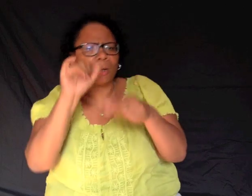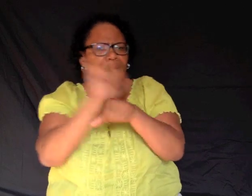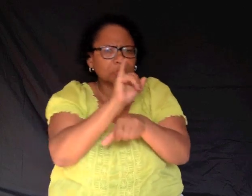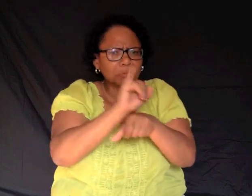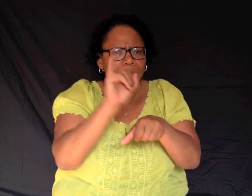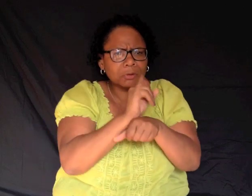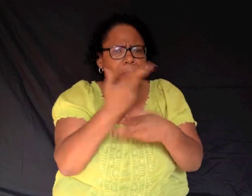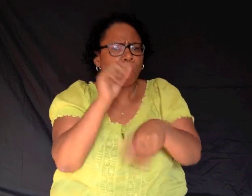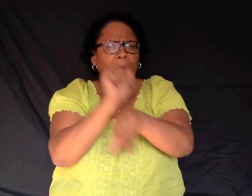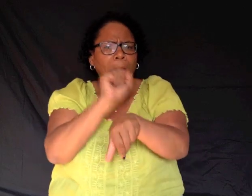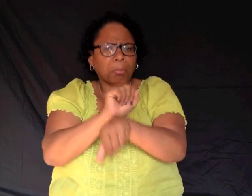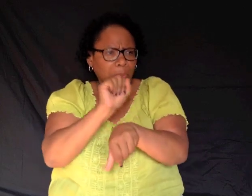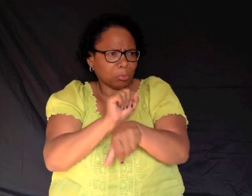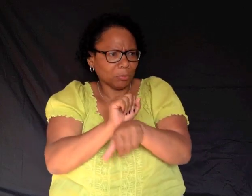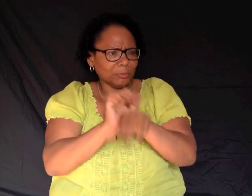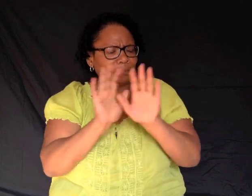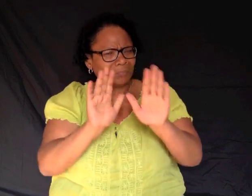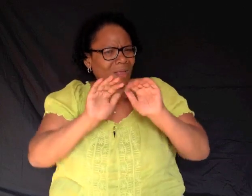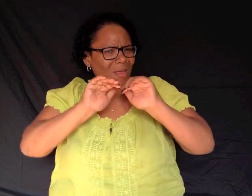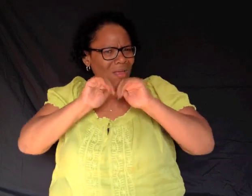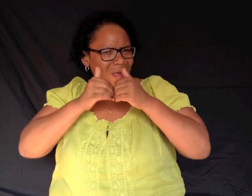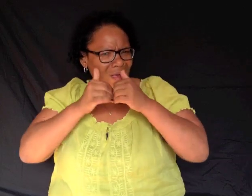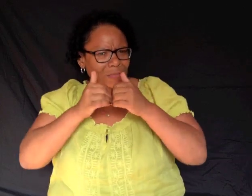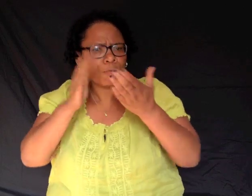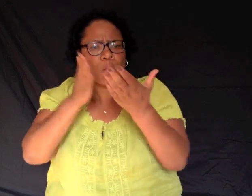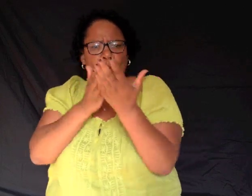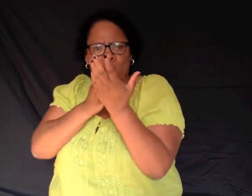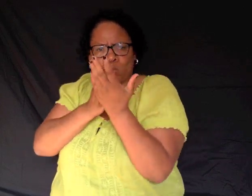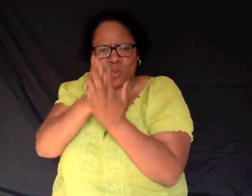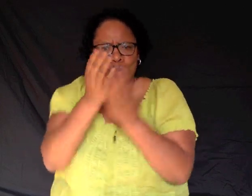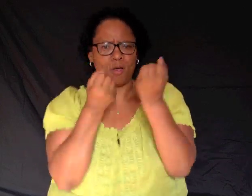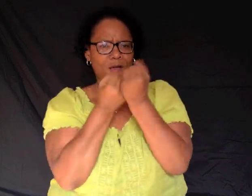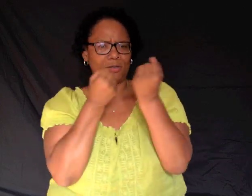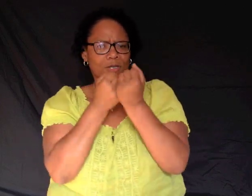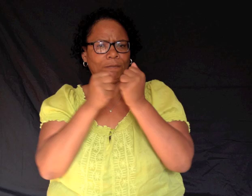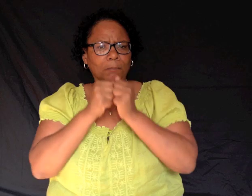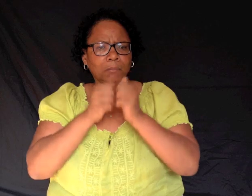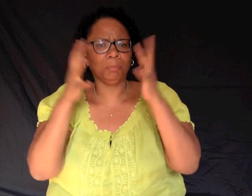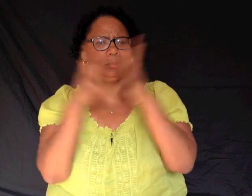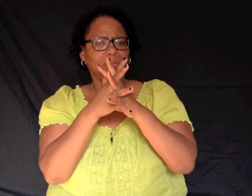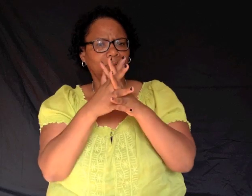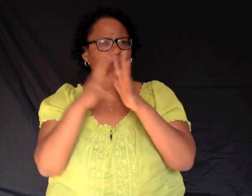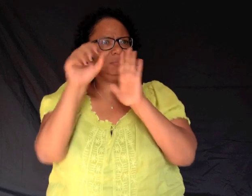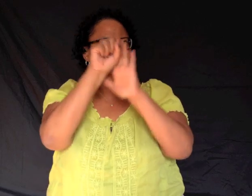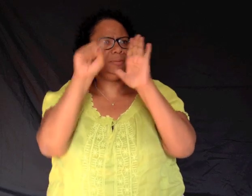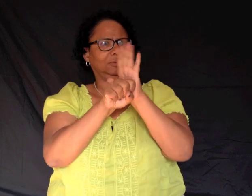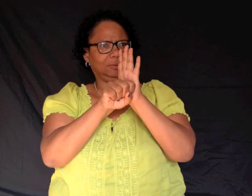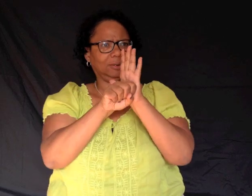including internships and employment. How? By advocating for the implementation of